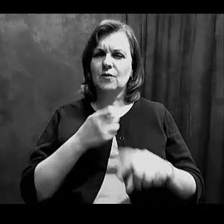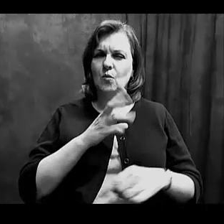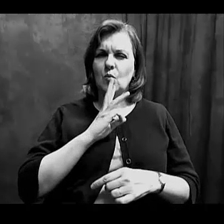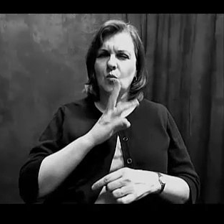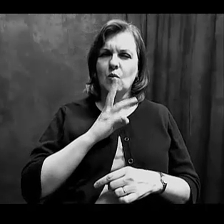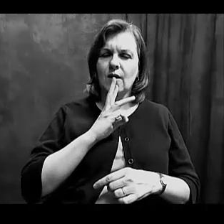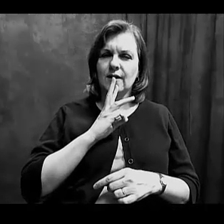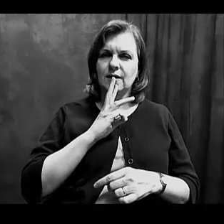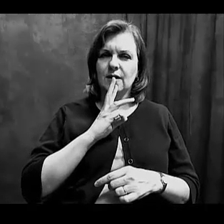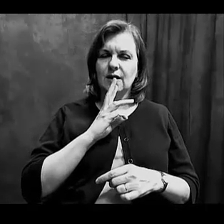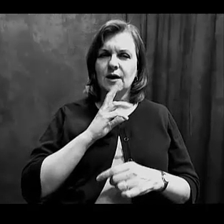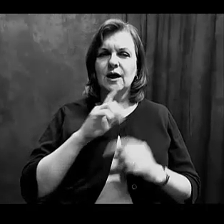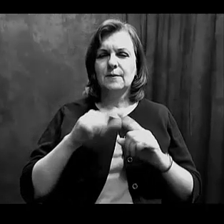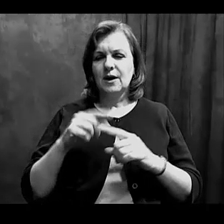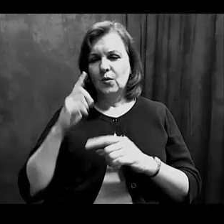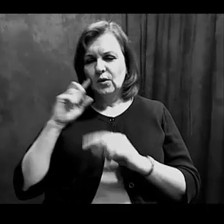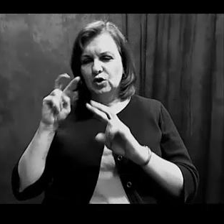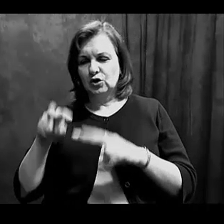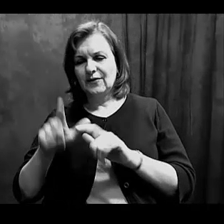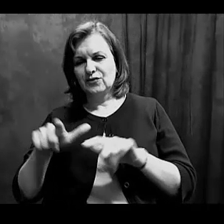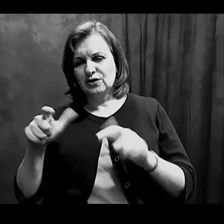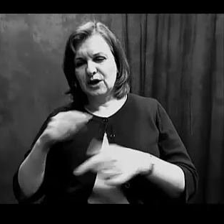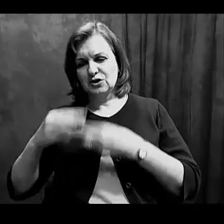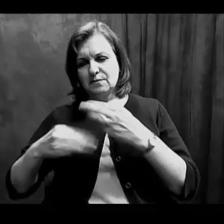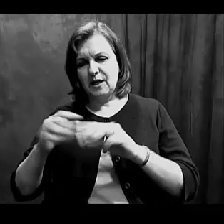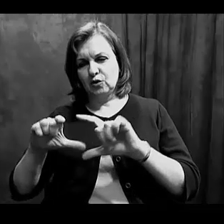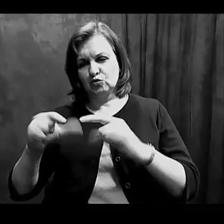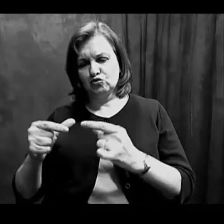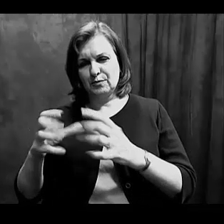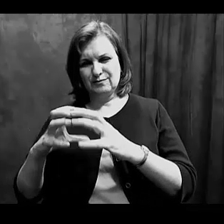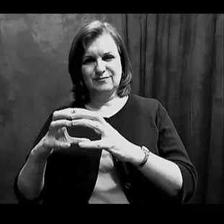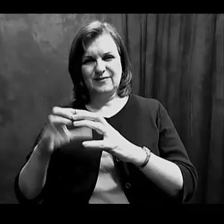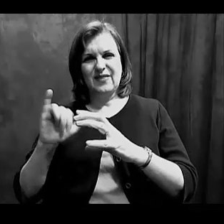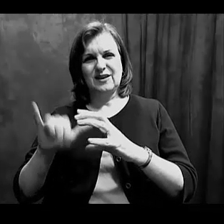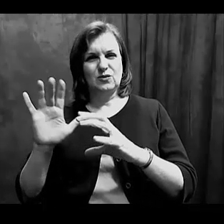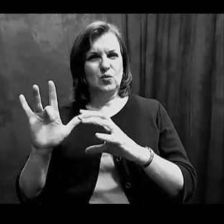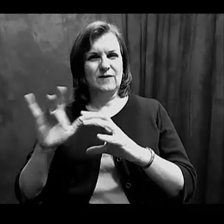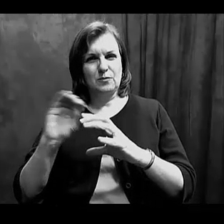break down that large molecule group that's about 25% of you